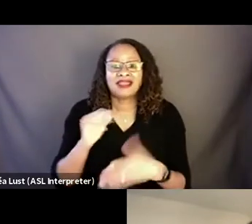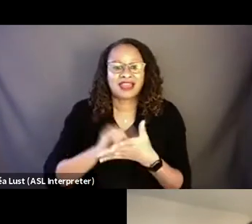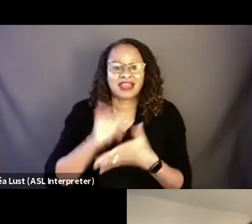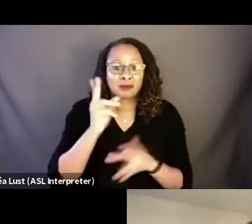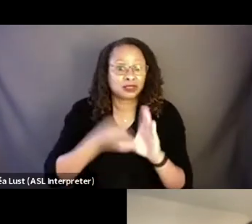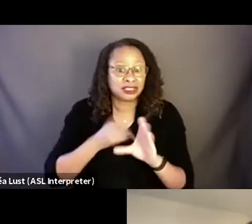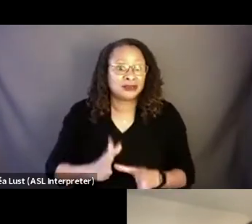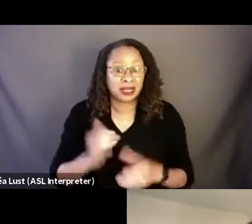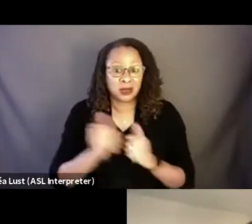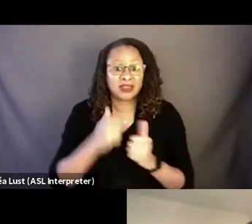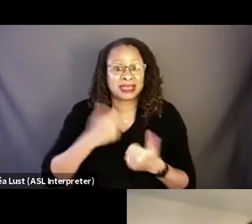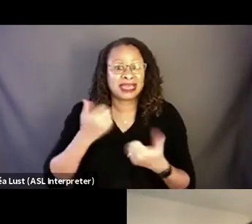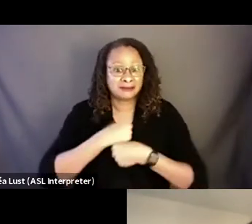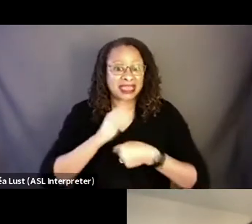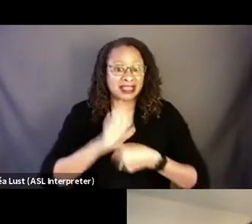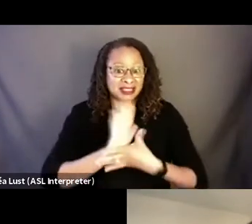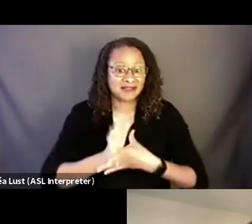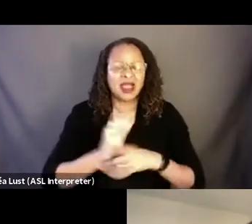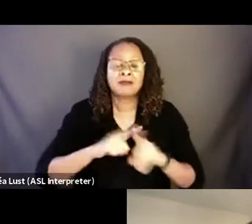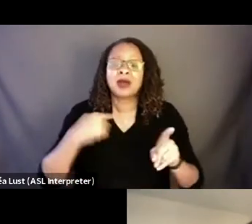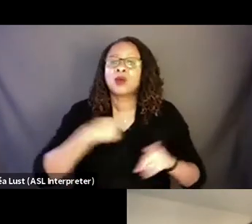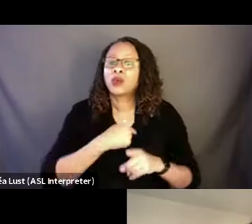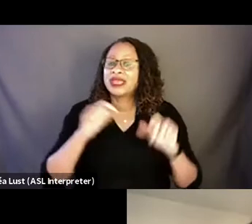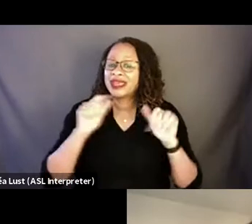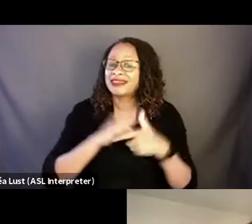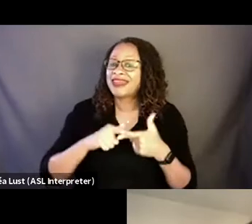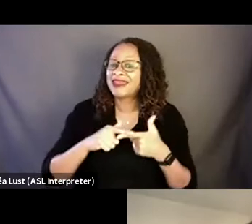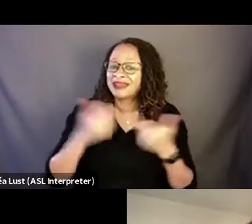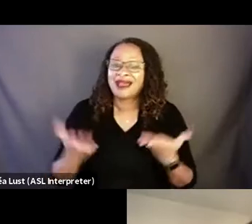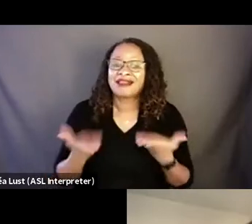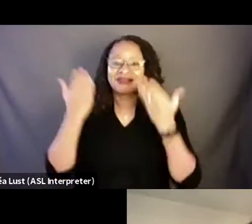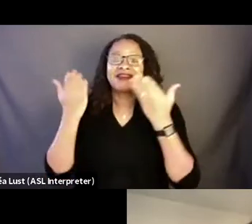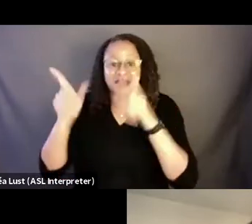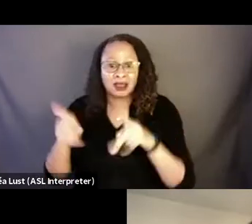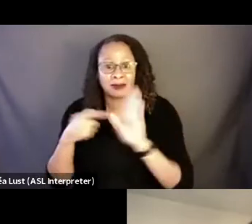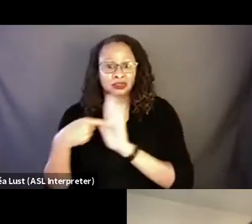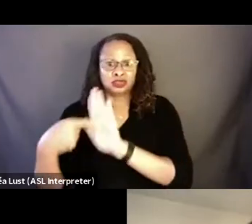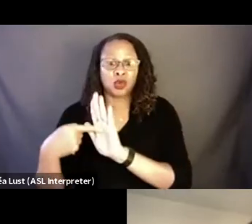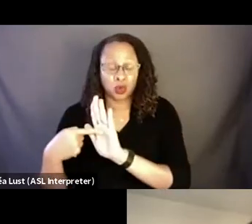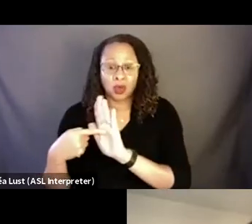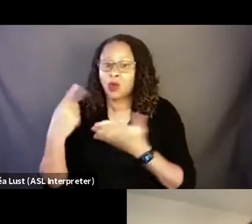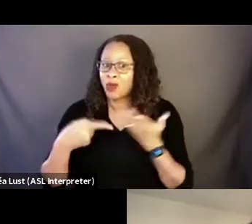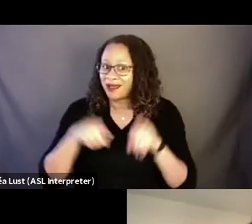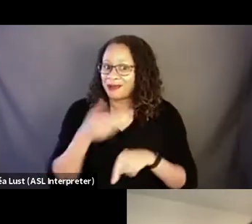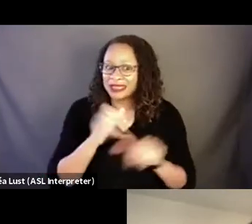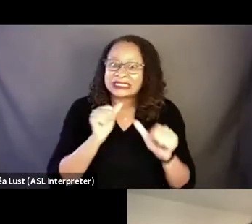in this making of this film, but we would be able to then lift up the stories of what happened to people there, what's still happening to people there